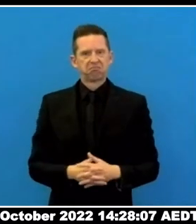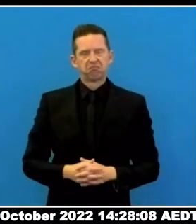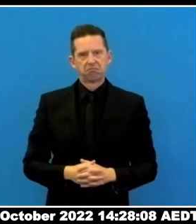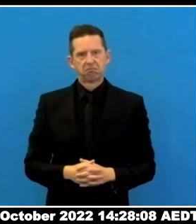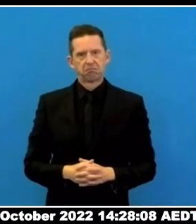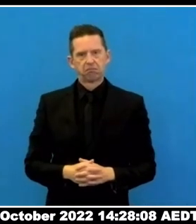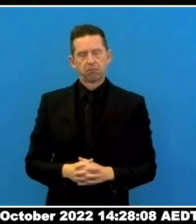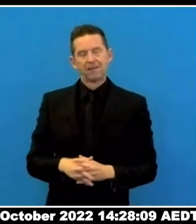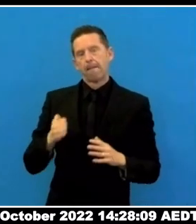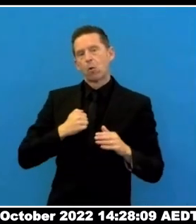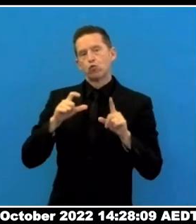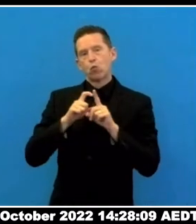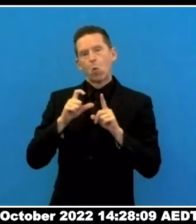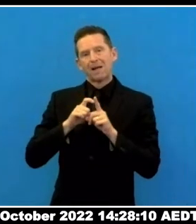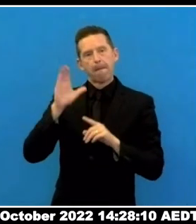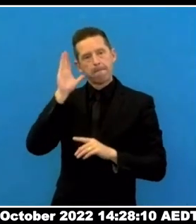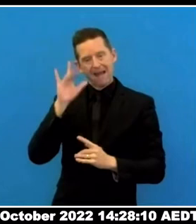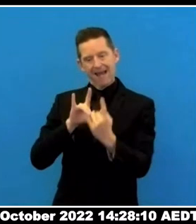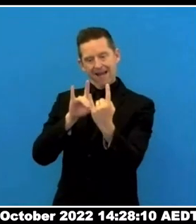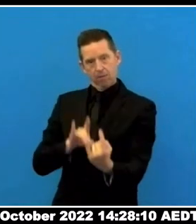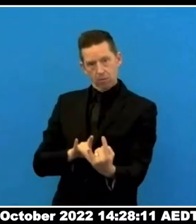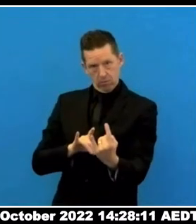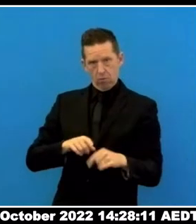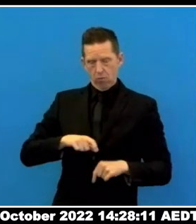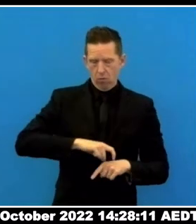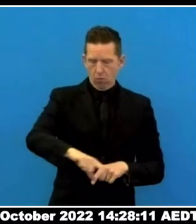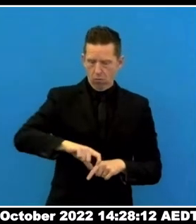The slats on my daughter's bed are also broken but the OT said